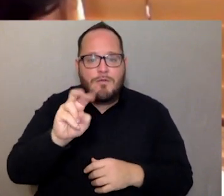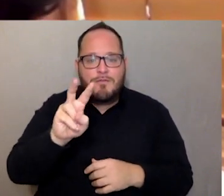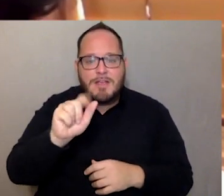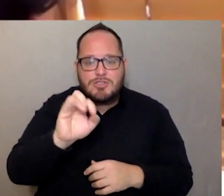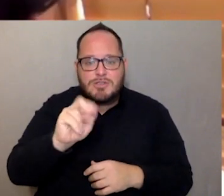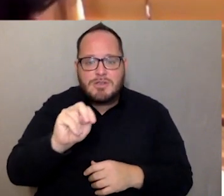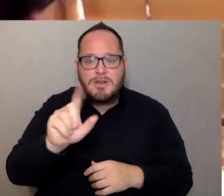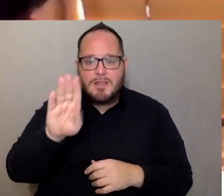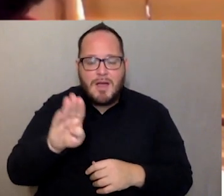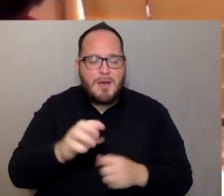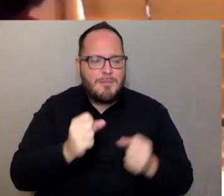OREGON WORKER RELIEF FUND TO HELP IMMIGRANT OREGONIANS MAKE